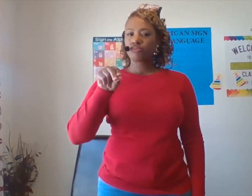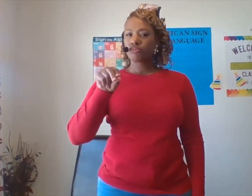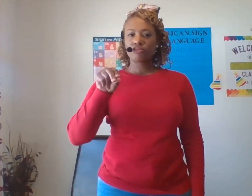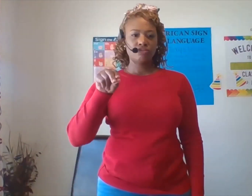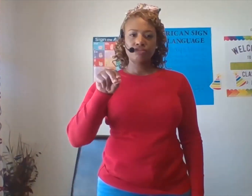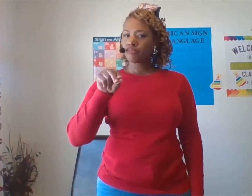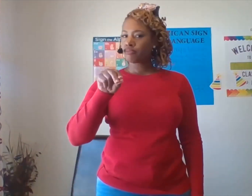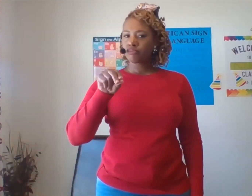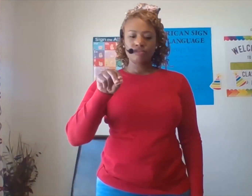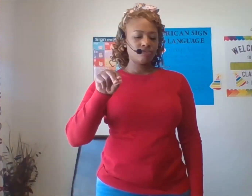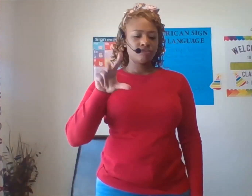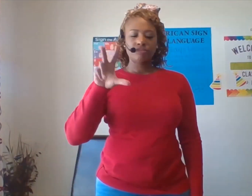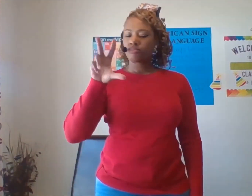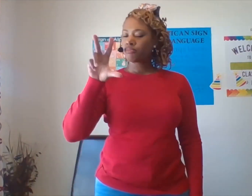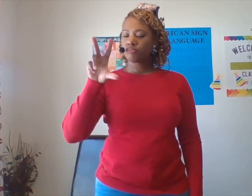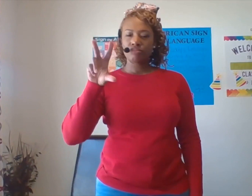you